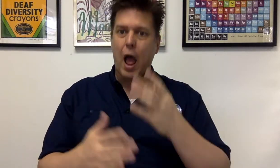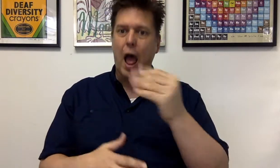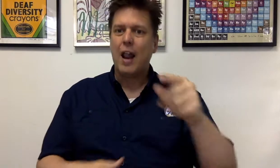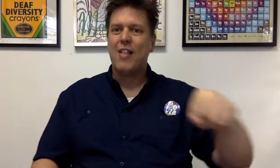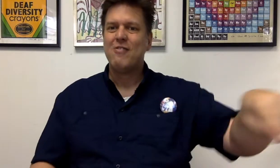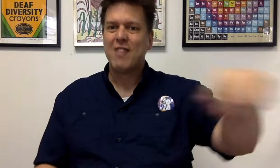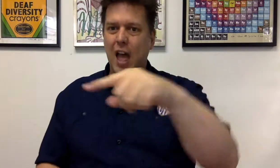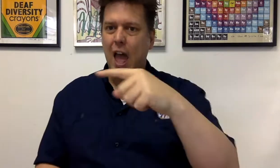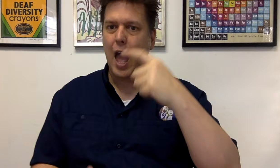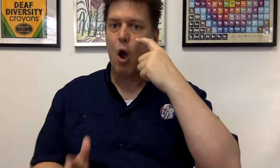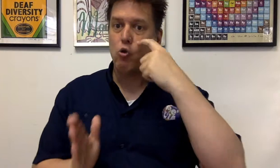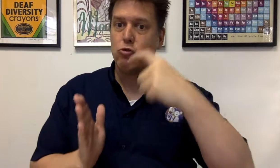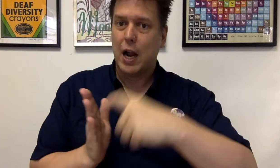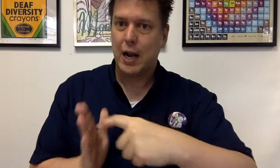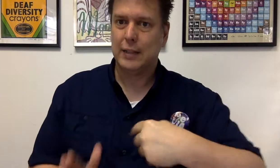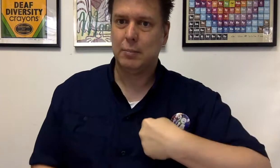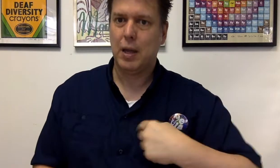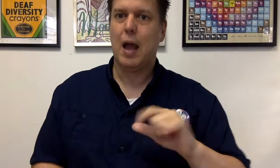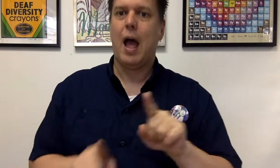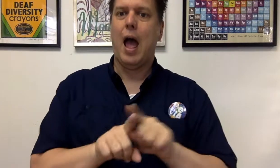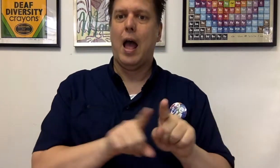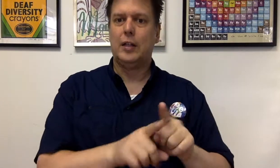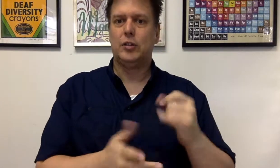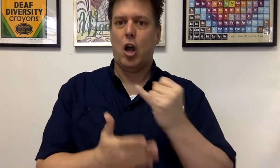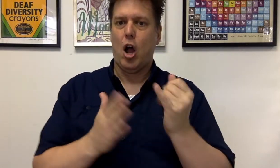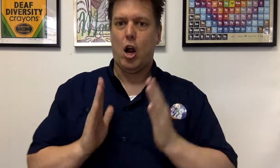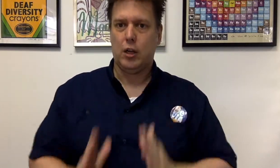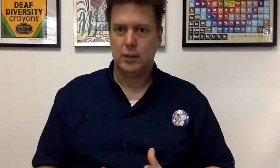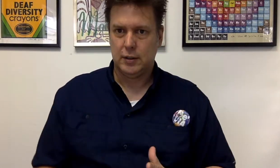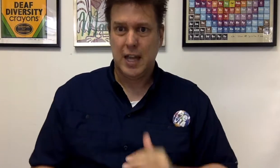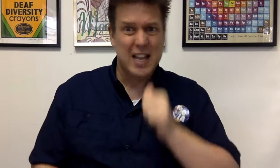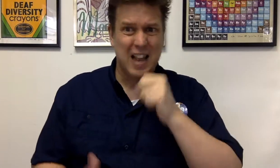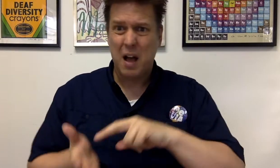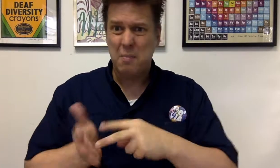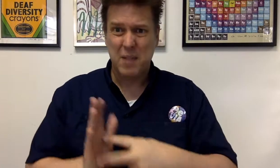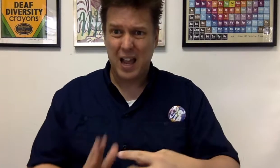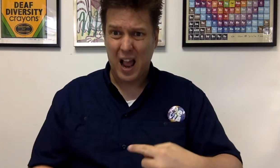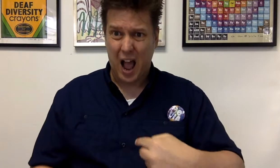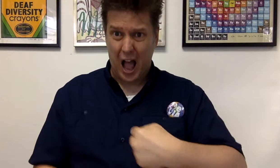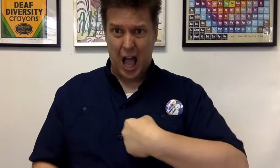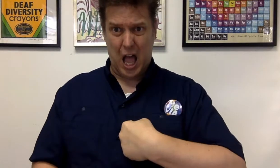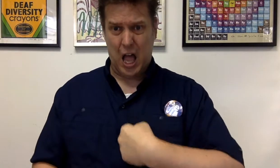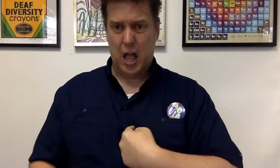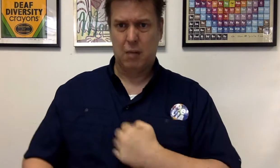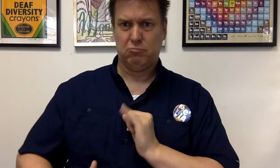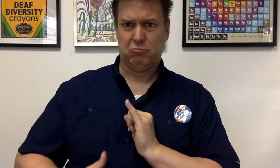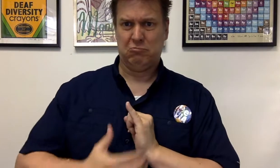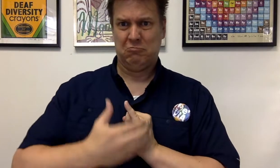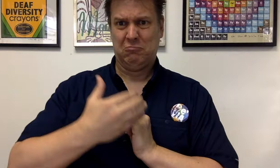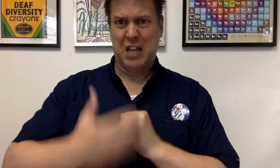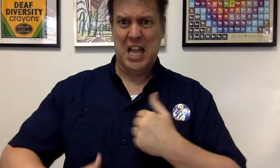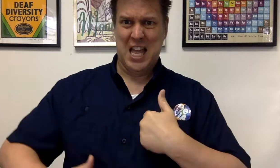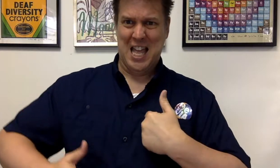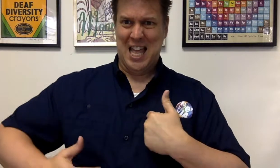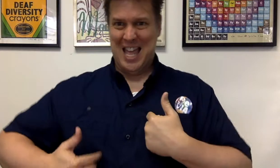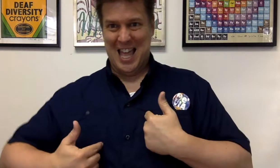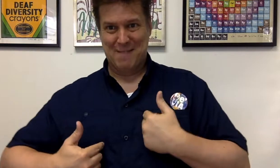purchased my art, they recognized me as an artist. It didn't mean that I was